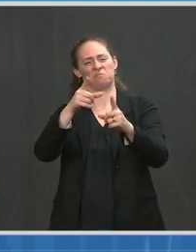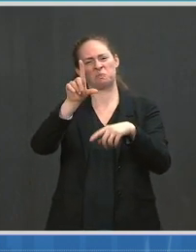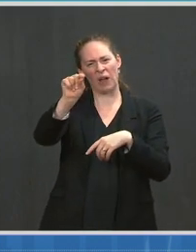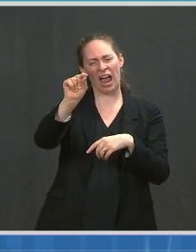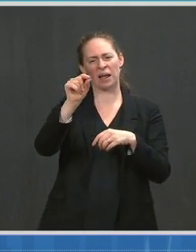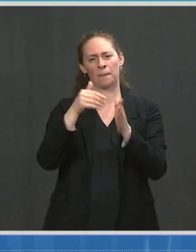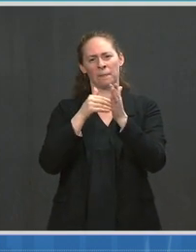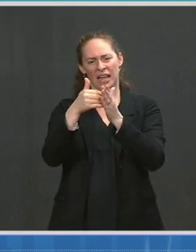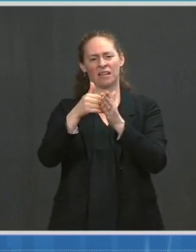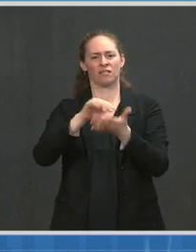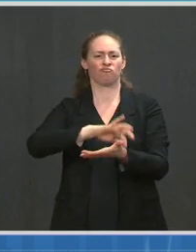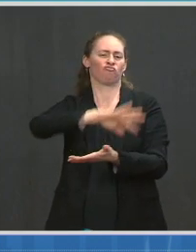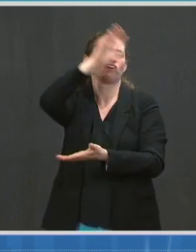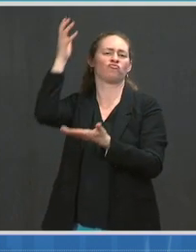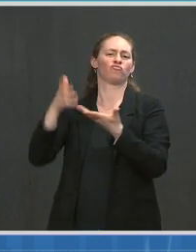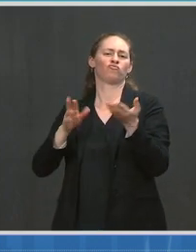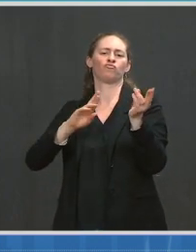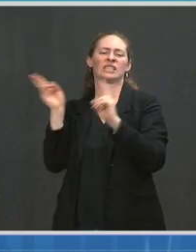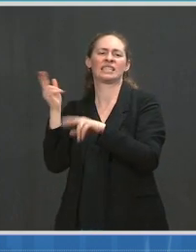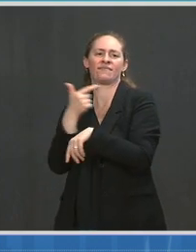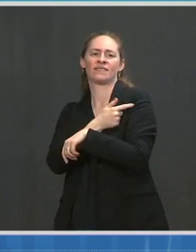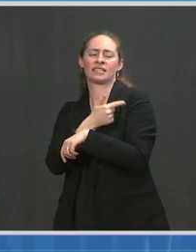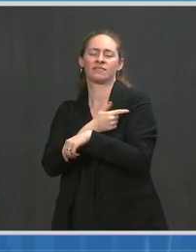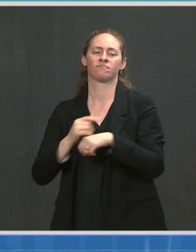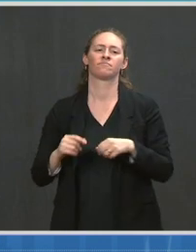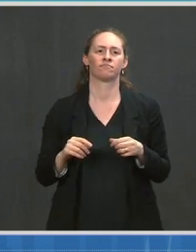Next question. Moderator: Next, we'll go to Caitlin Collins at CNN.